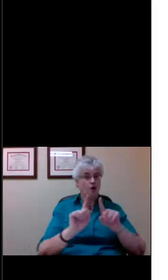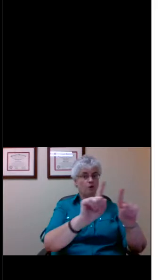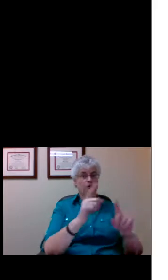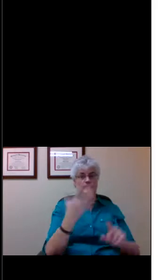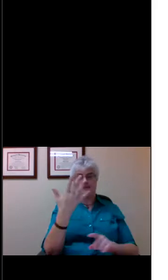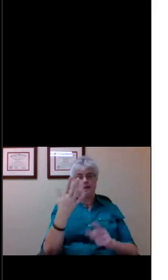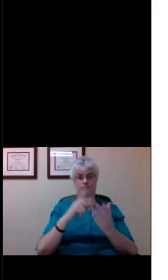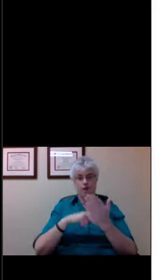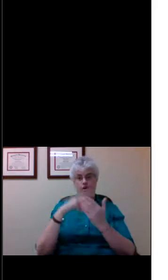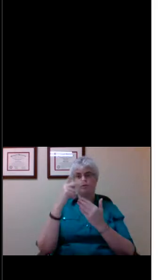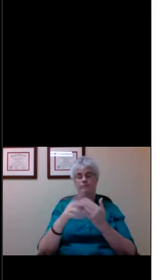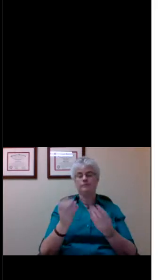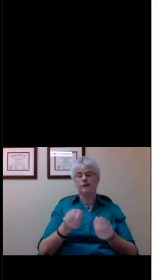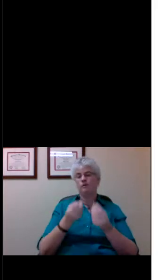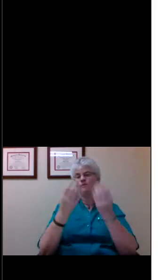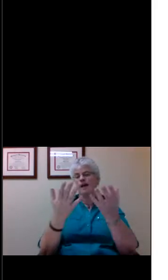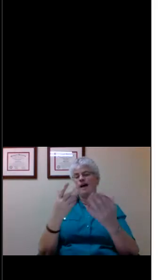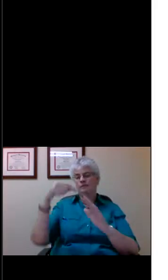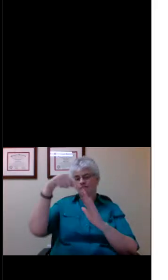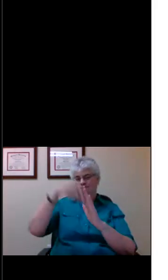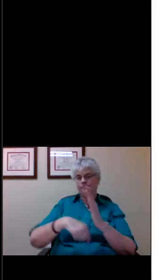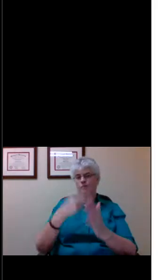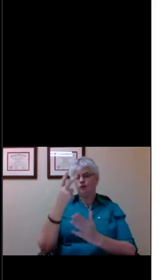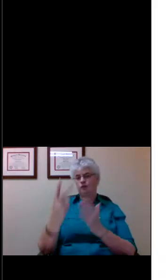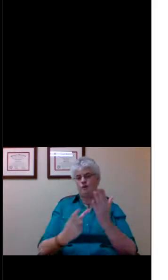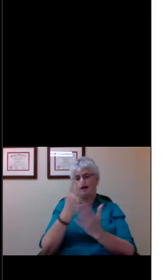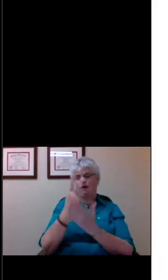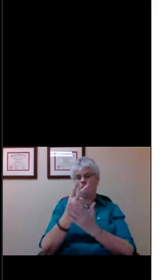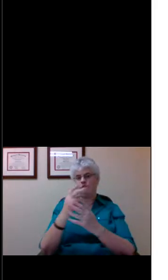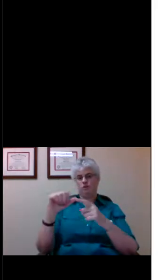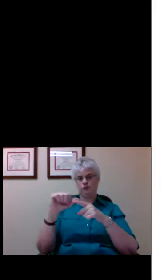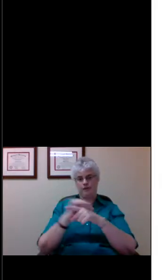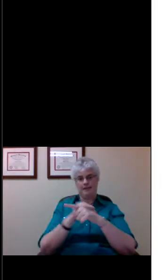personally go out to each of those five programs and provide an intensive